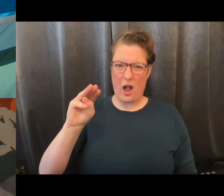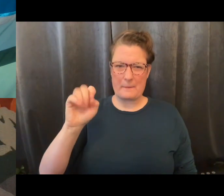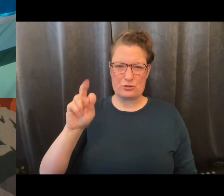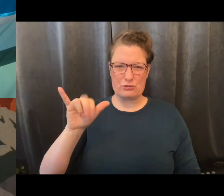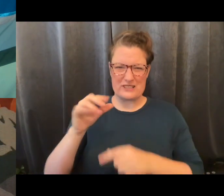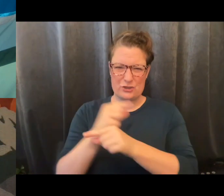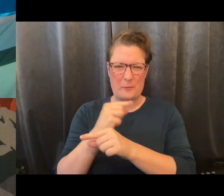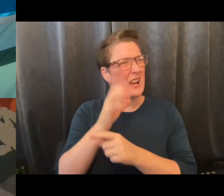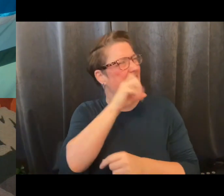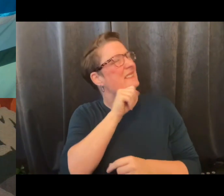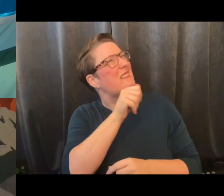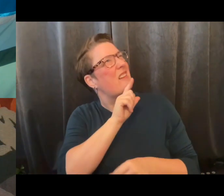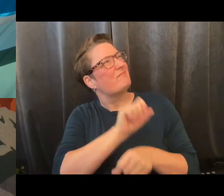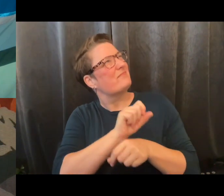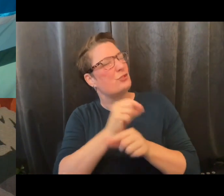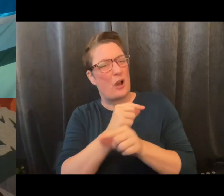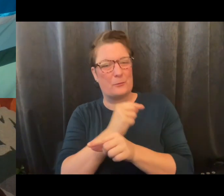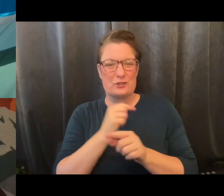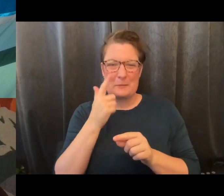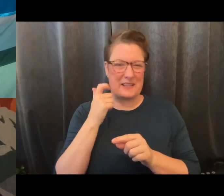Rebekah: Sacred time Nomy: yeah, I mean, sacred, yeah.